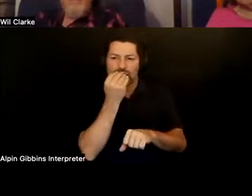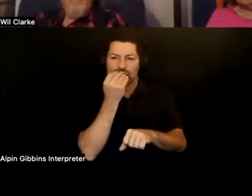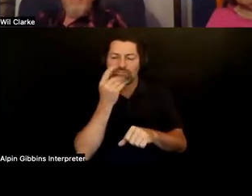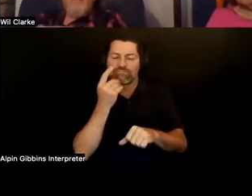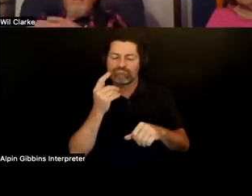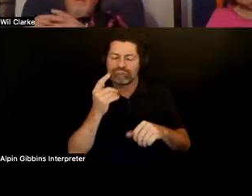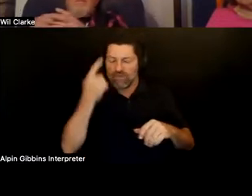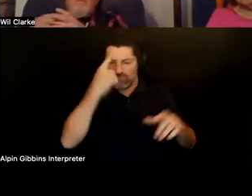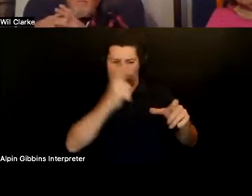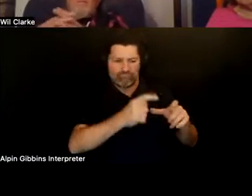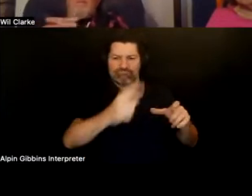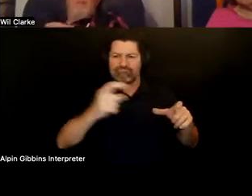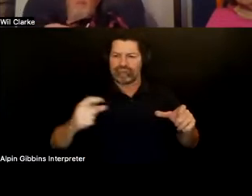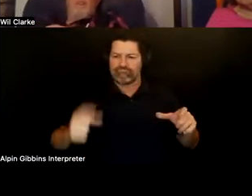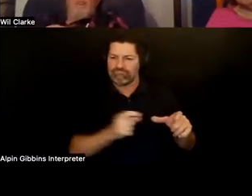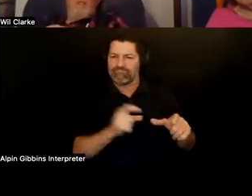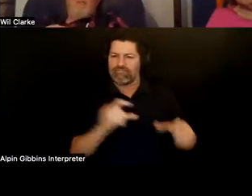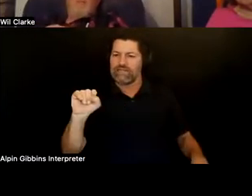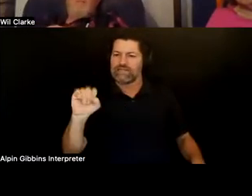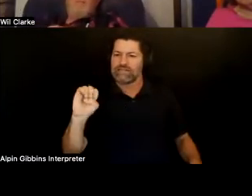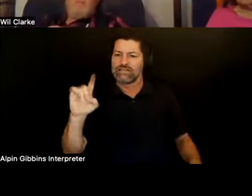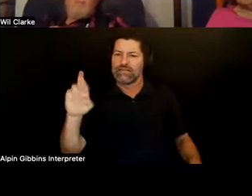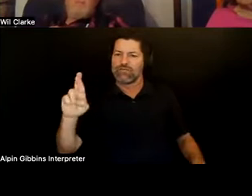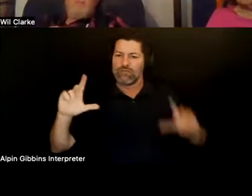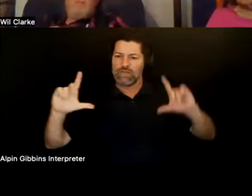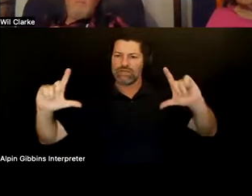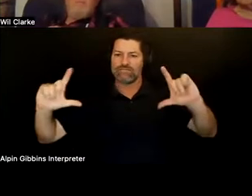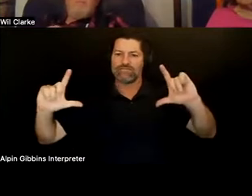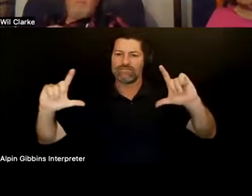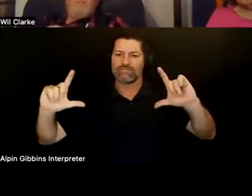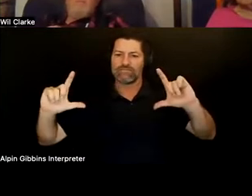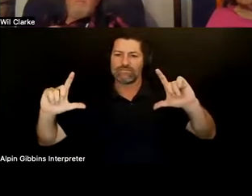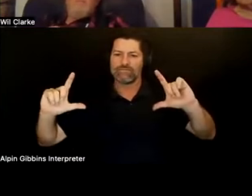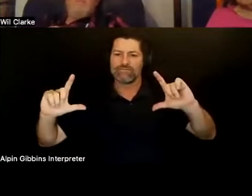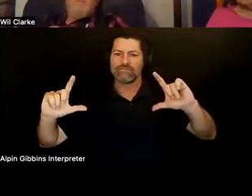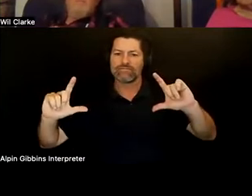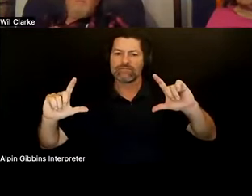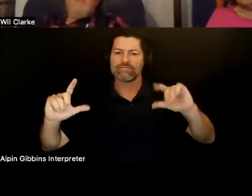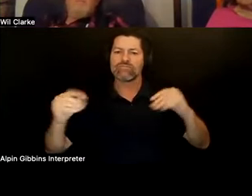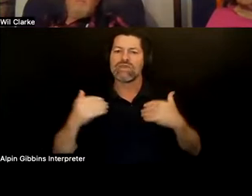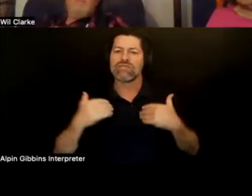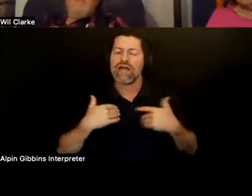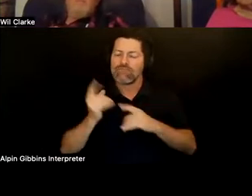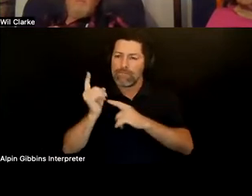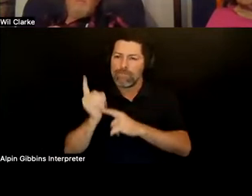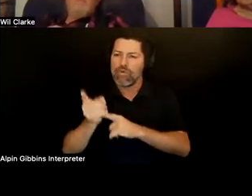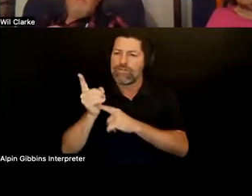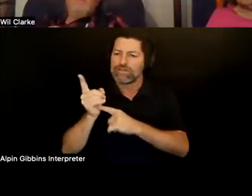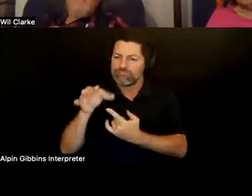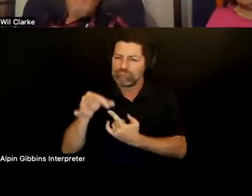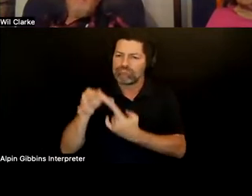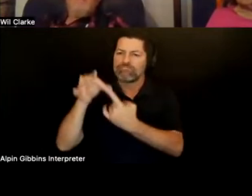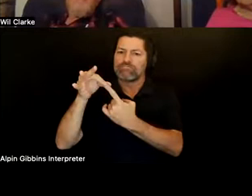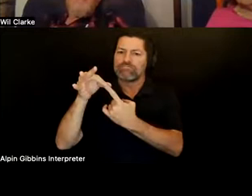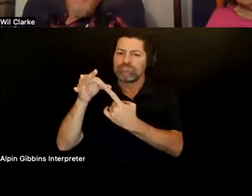19:19:34 And what happens on the satyr plate is that little symbolic moments of those foods